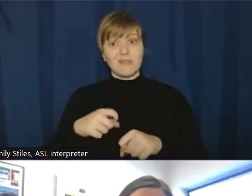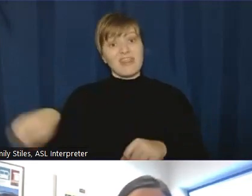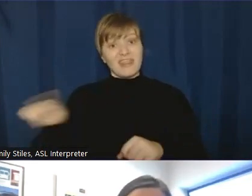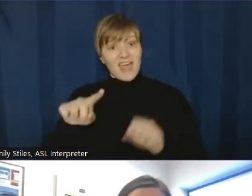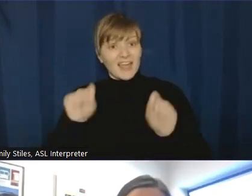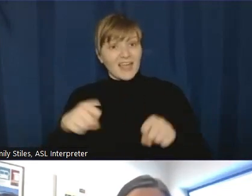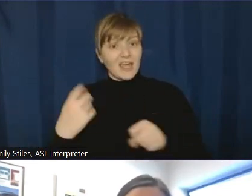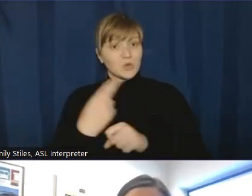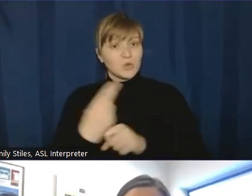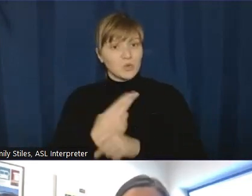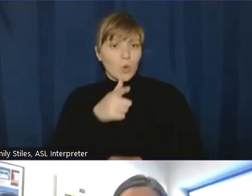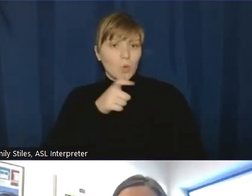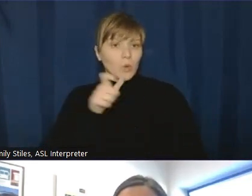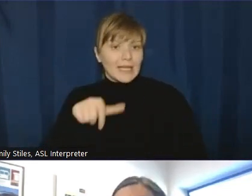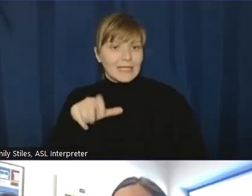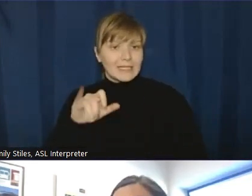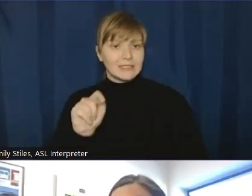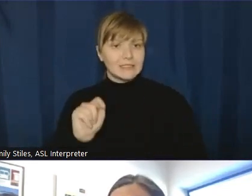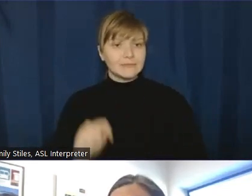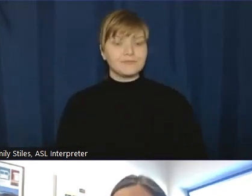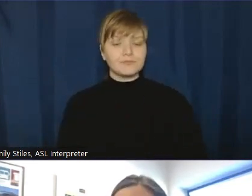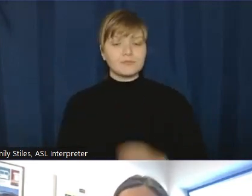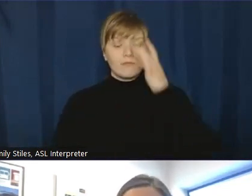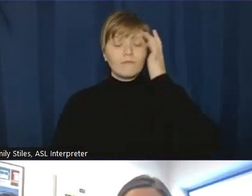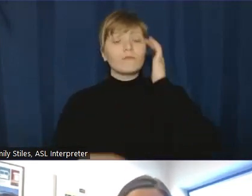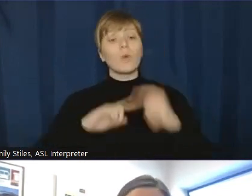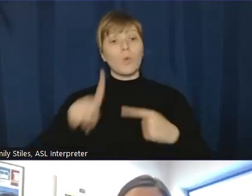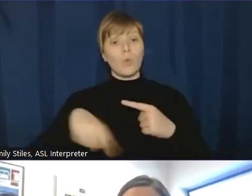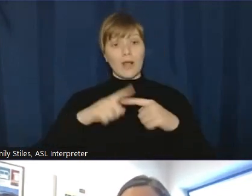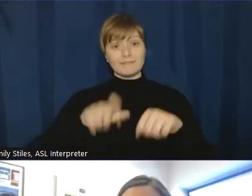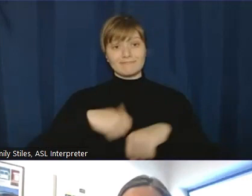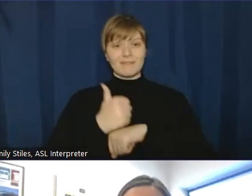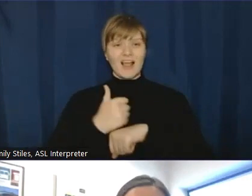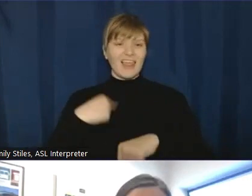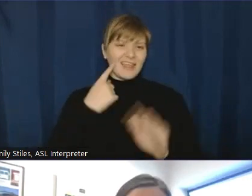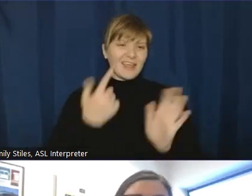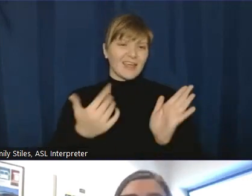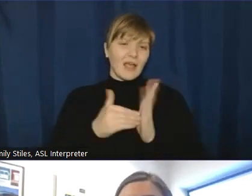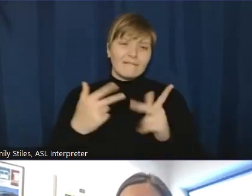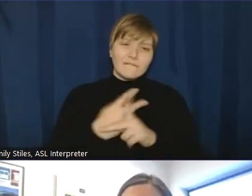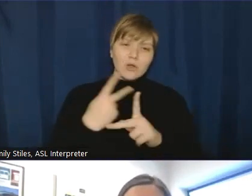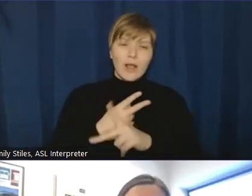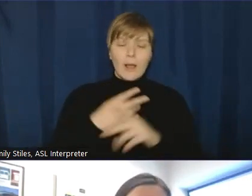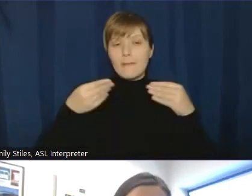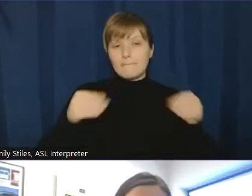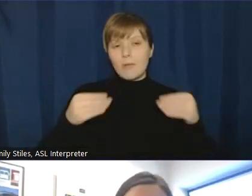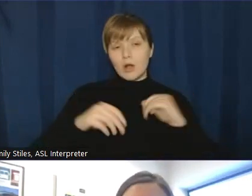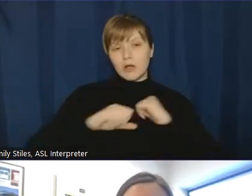services. Once it is implemented, I think figuring out the marketing tactics, that kind of thing.